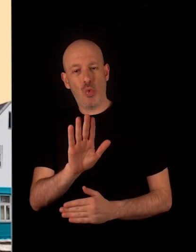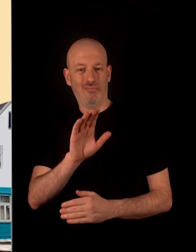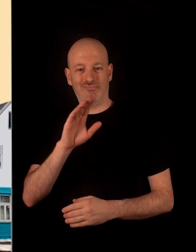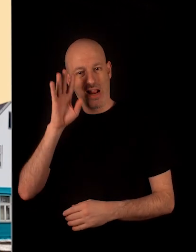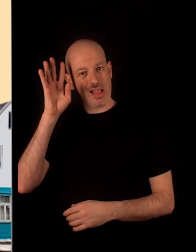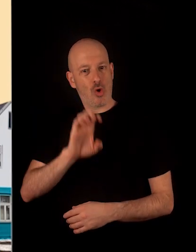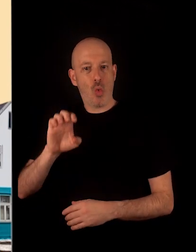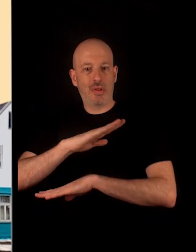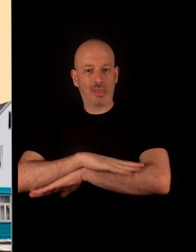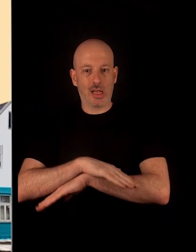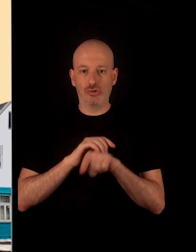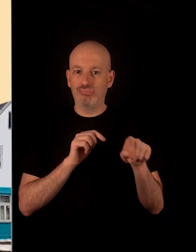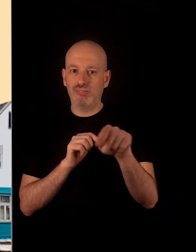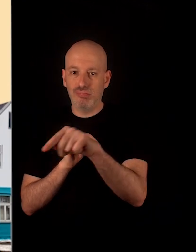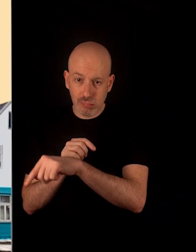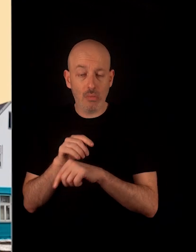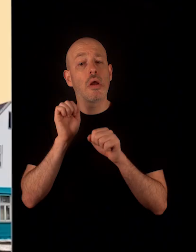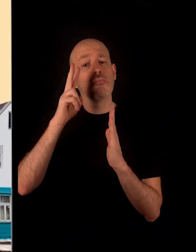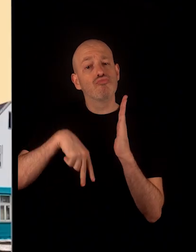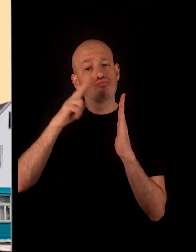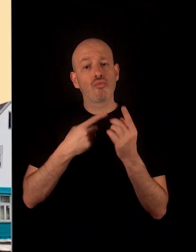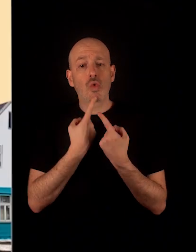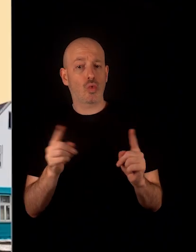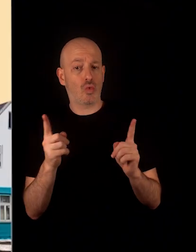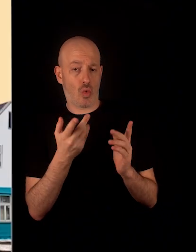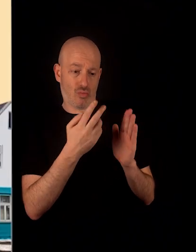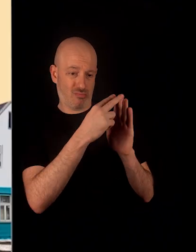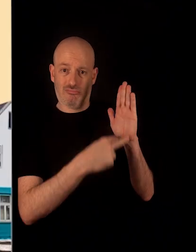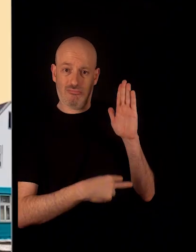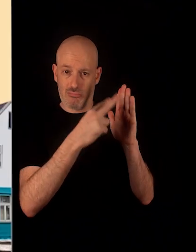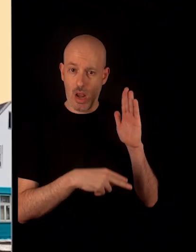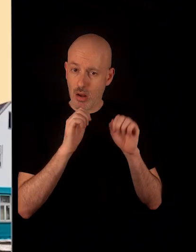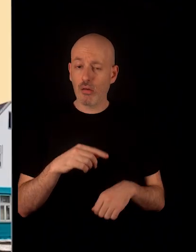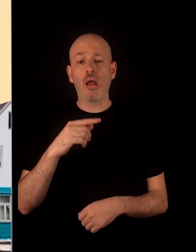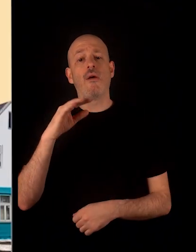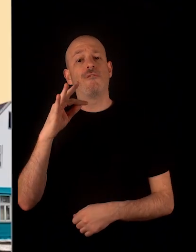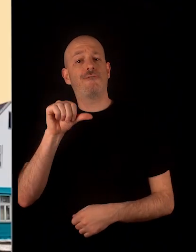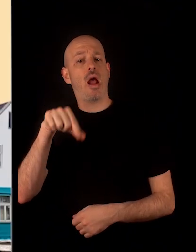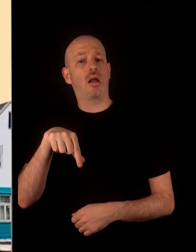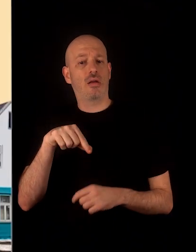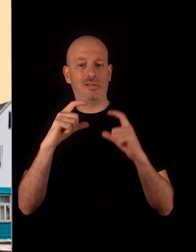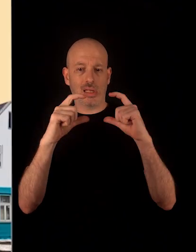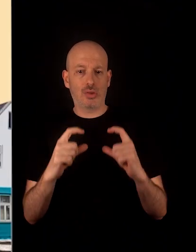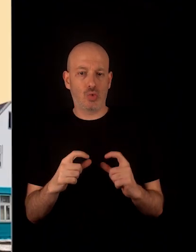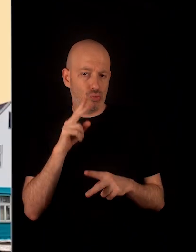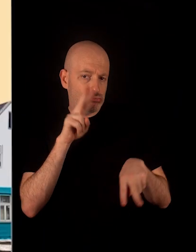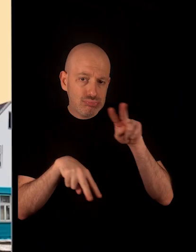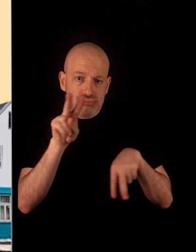You must complete the form only in English and you have the possibility to save and edit until the final submission.